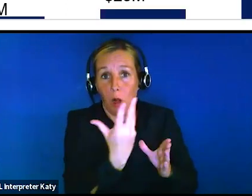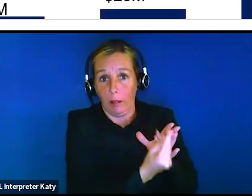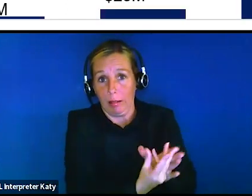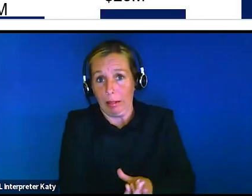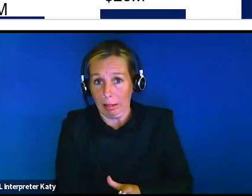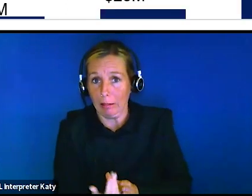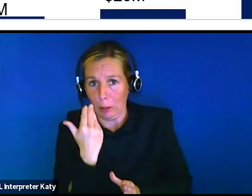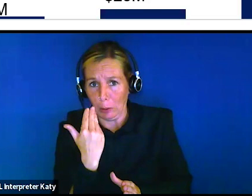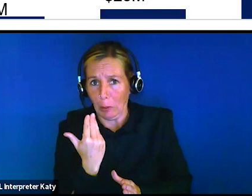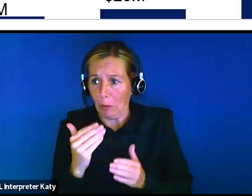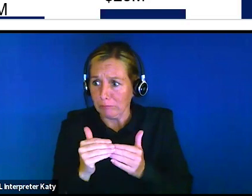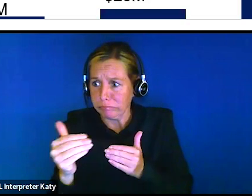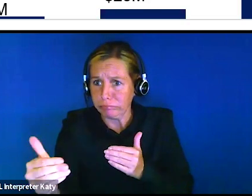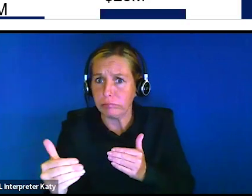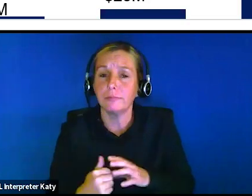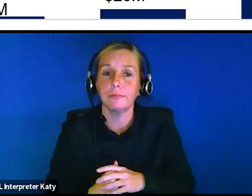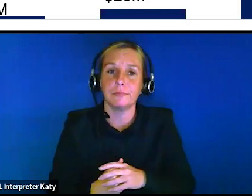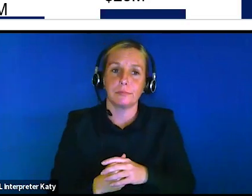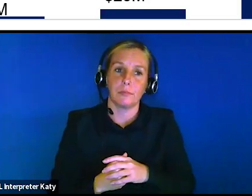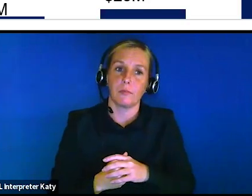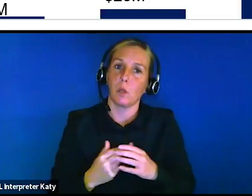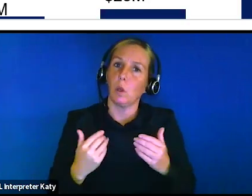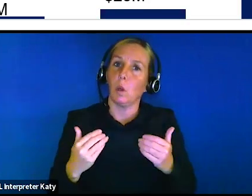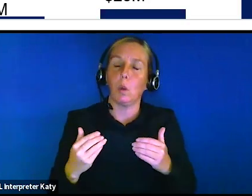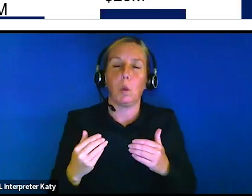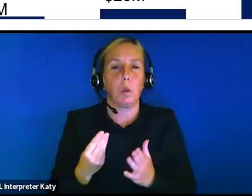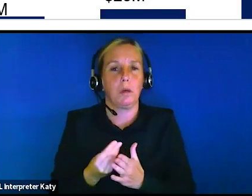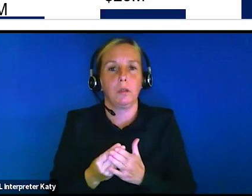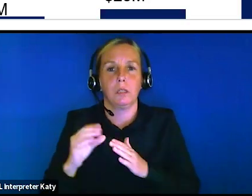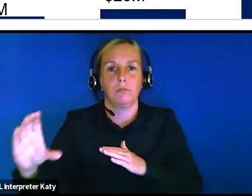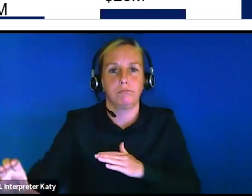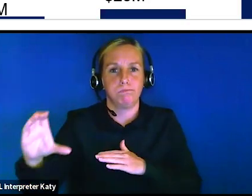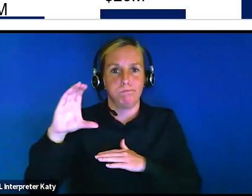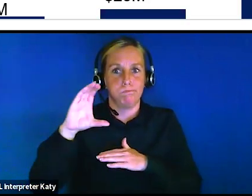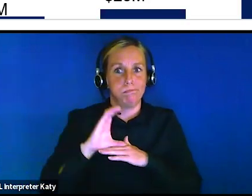So there's been a huge infusion in funding. I don't know how long that will last, but